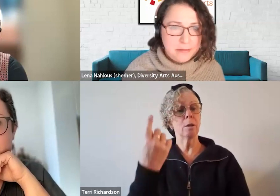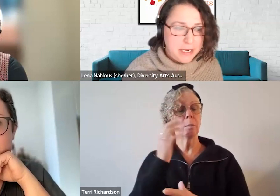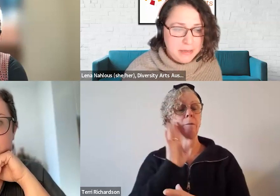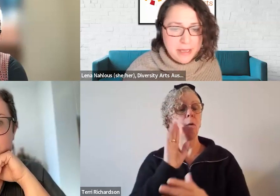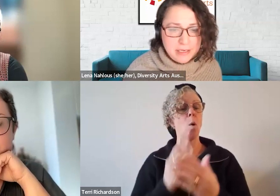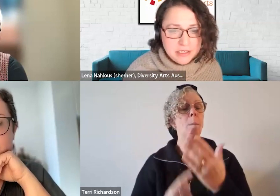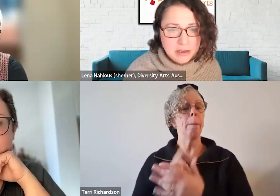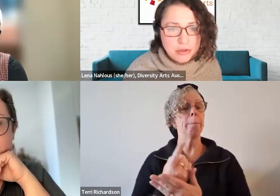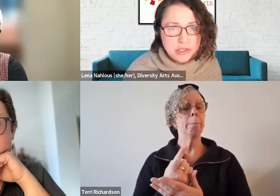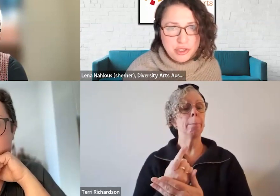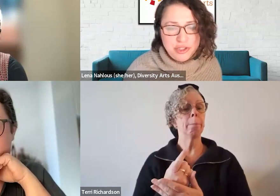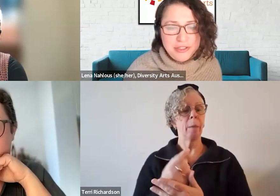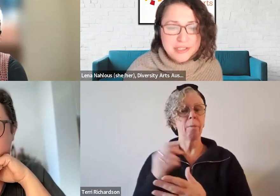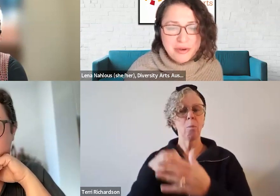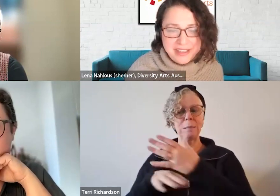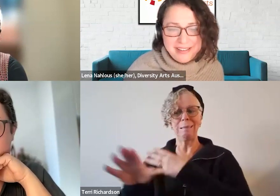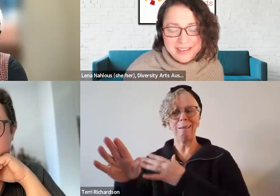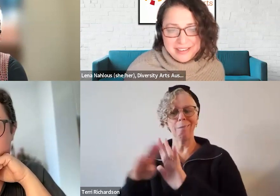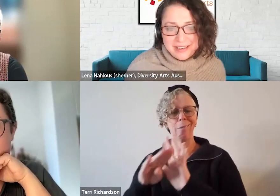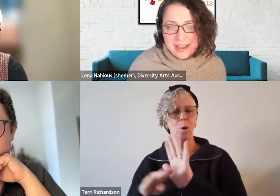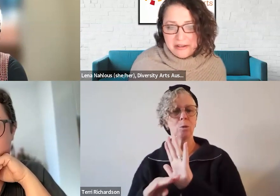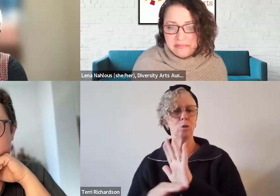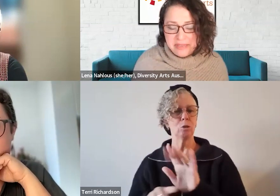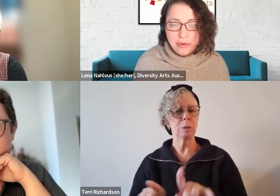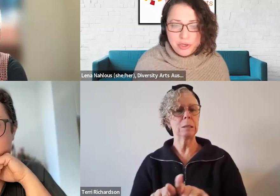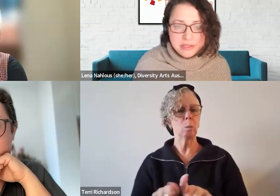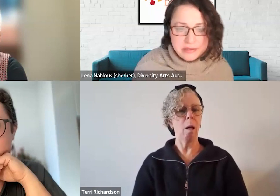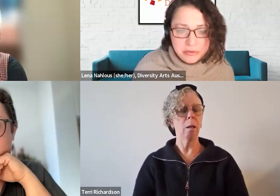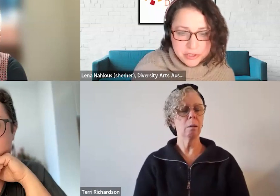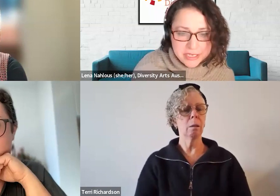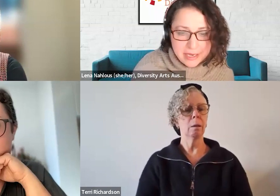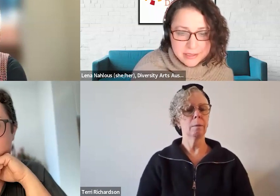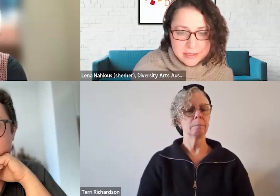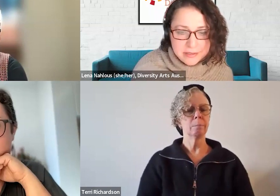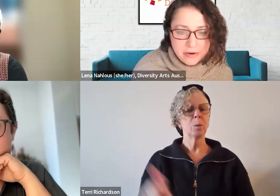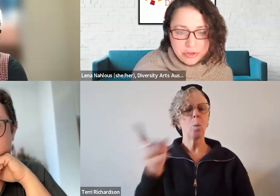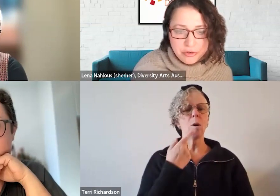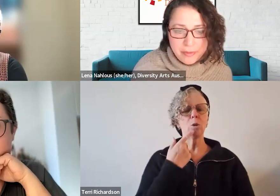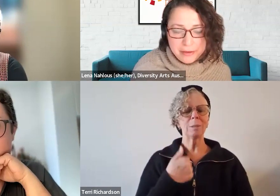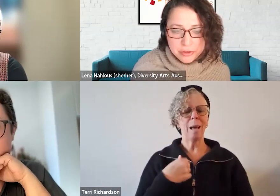been embedded into the constitution. So I think yeah, what you're saying is very true about